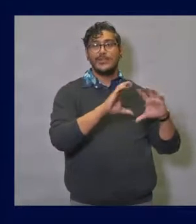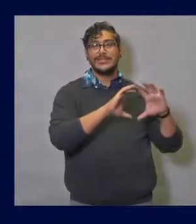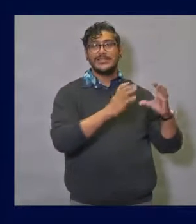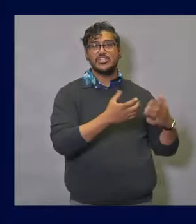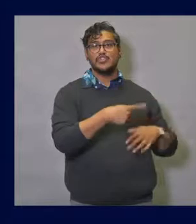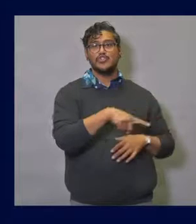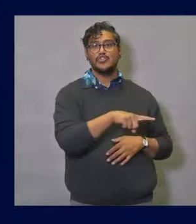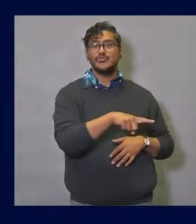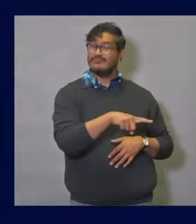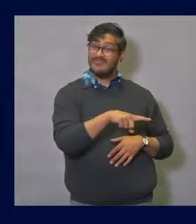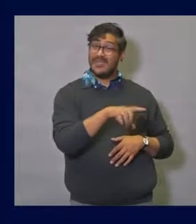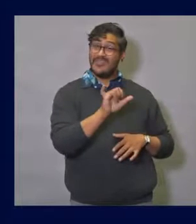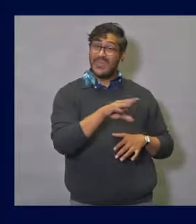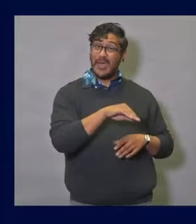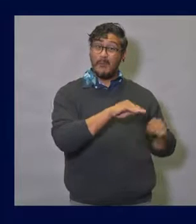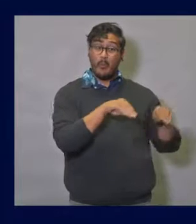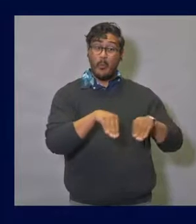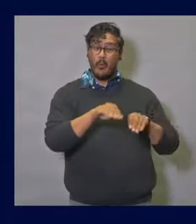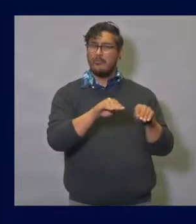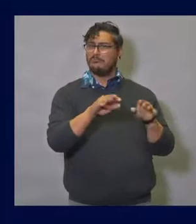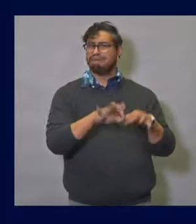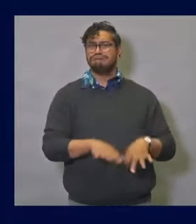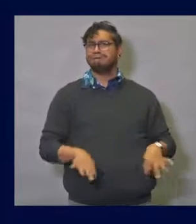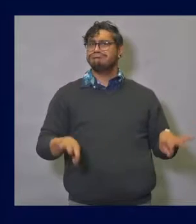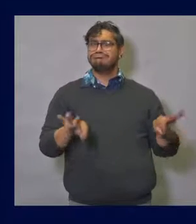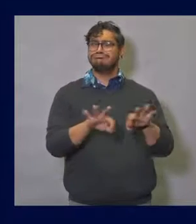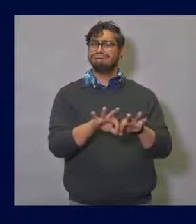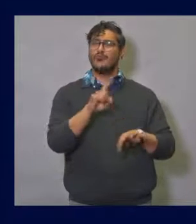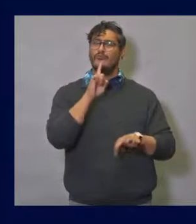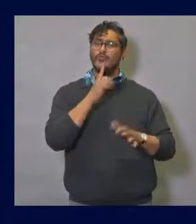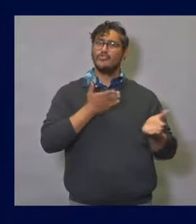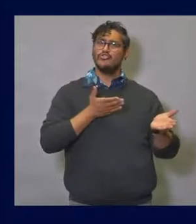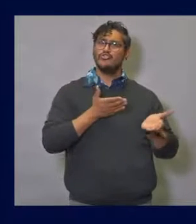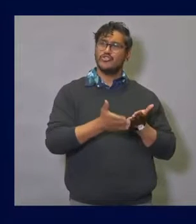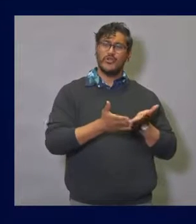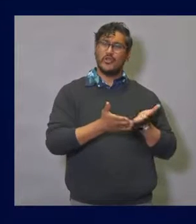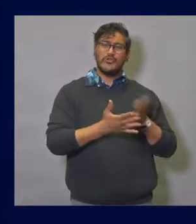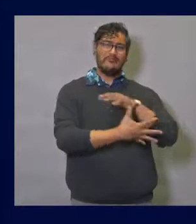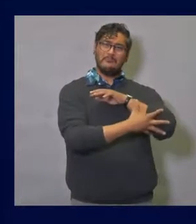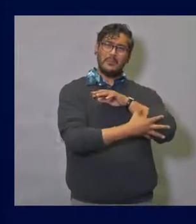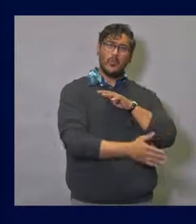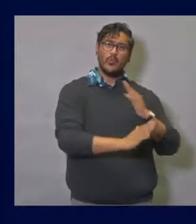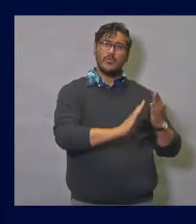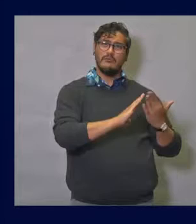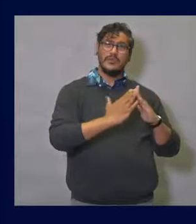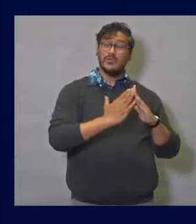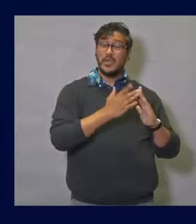ORGANIZATIONS, AND COMMUNITY-BASED ORGANIZATIONS. THESE MOBILE SITES ARE CRITICAL